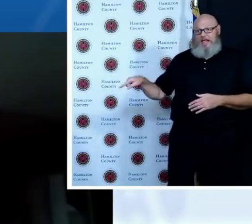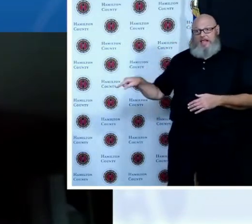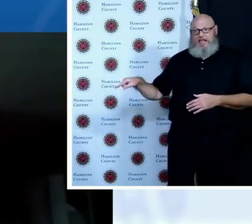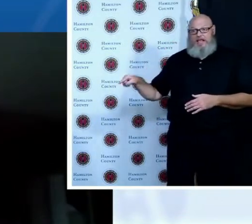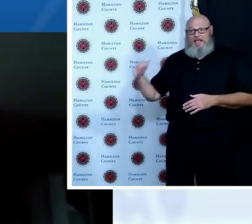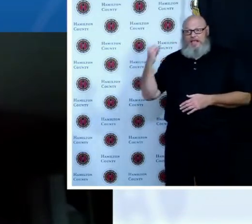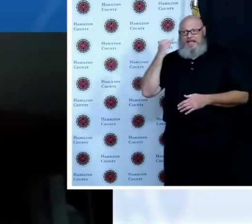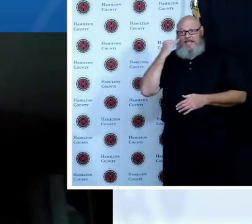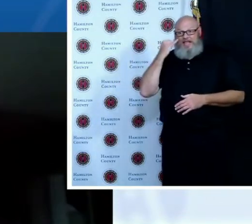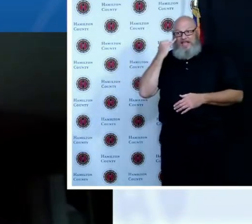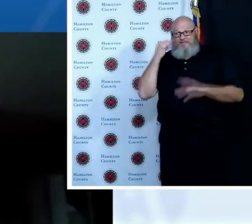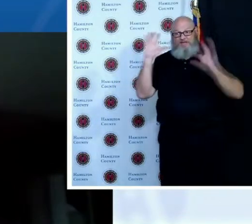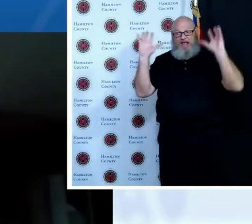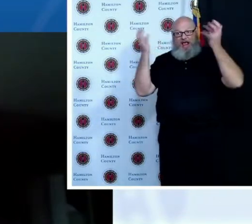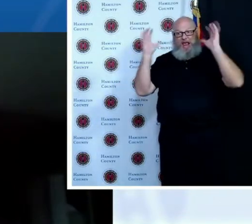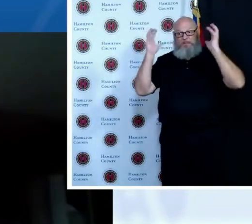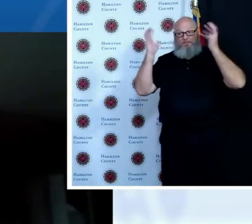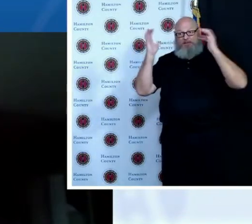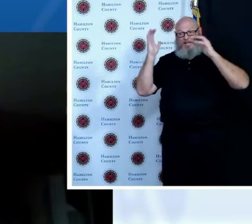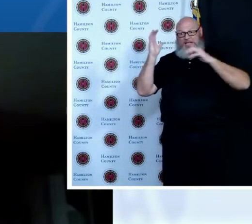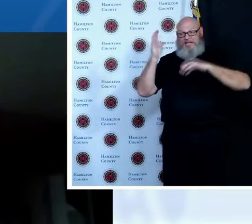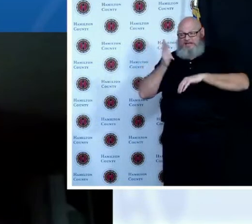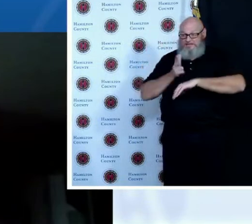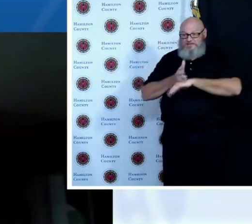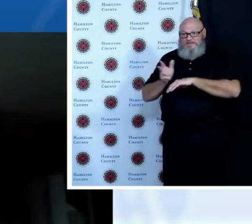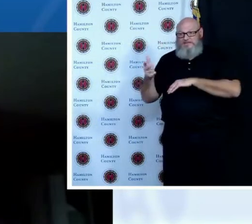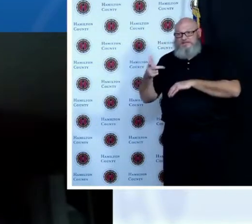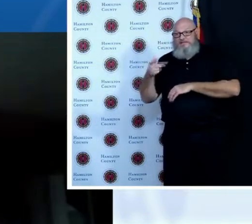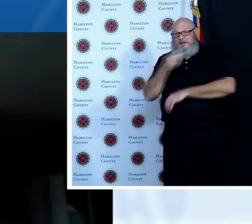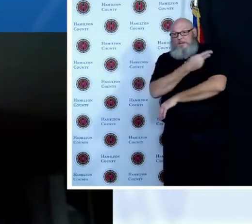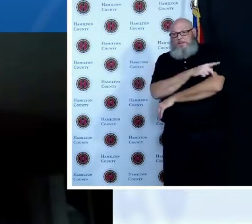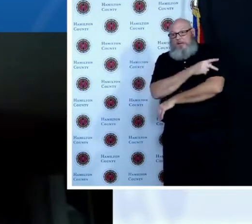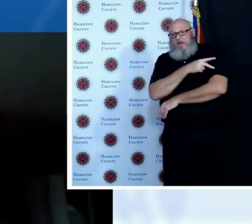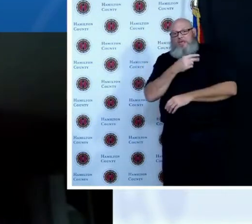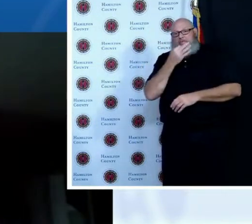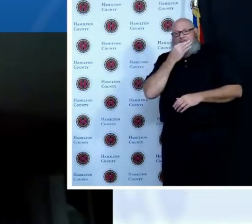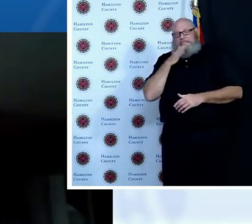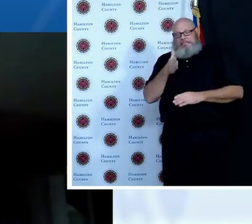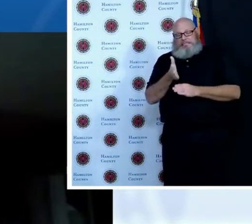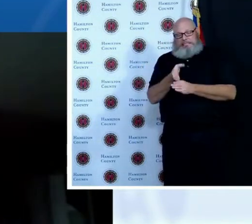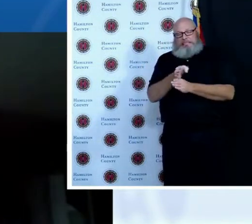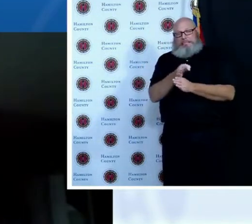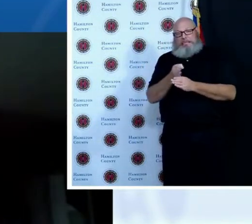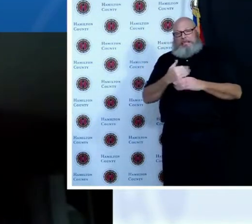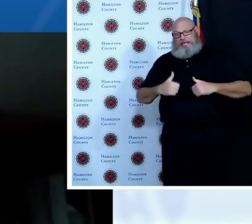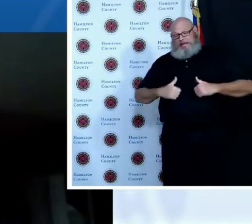come because they were so full are you are you concerned we may get there here in Cincinnati